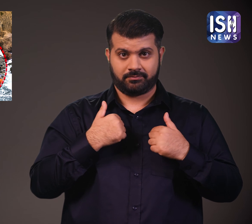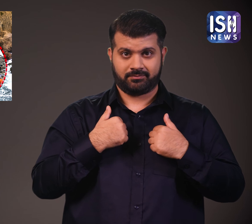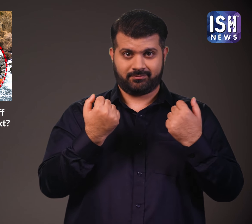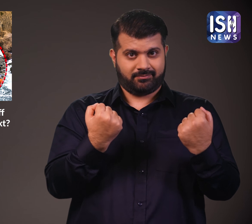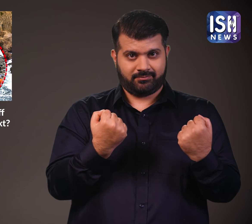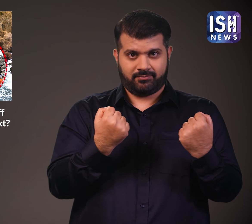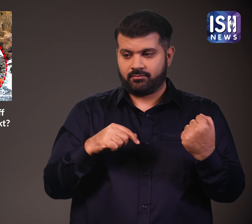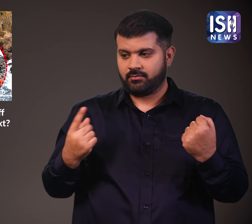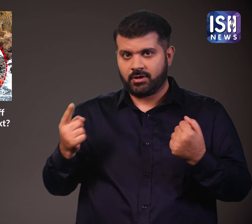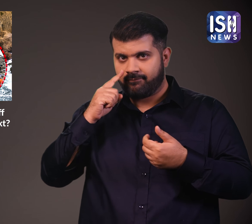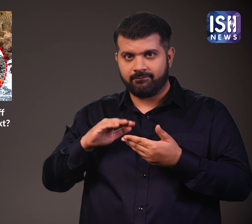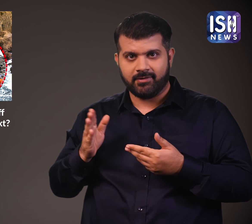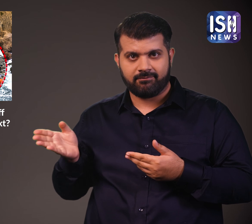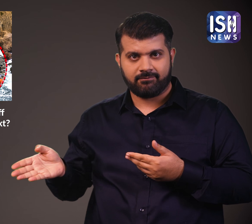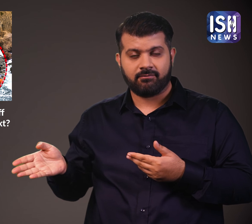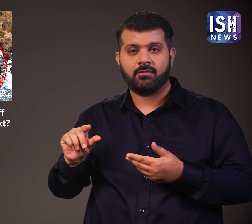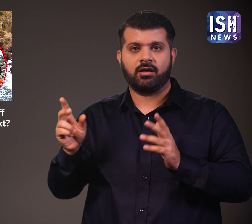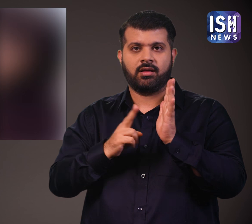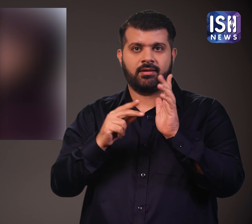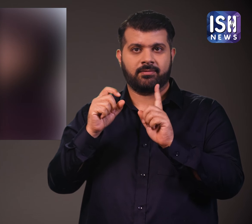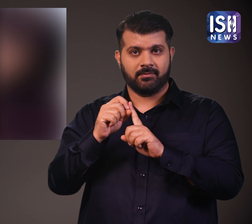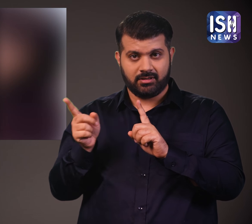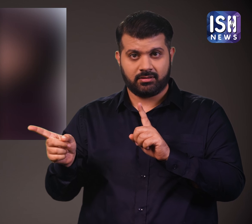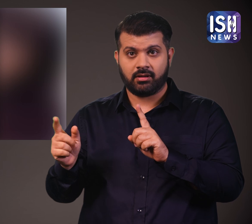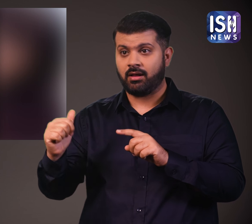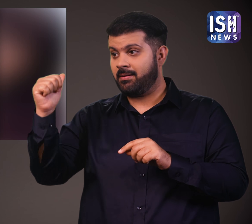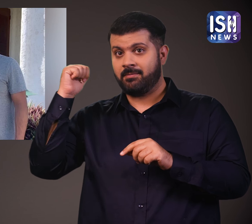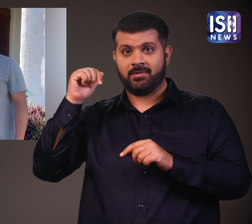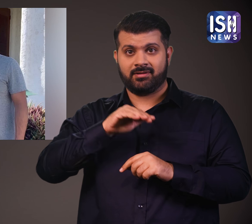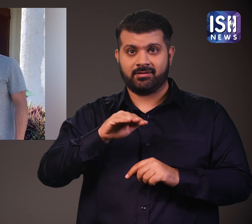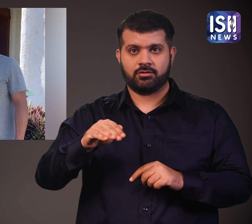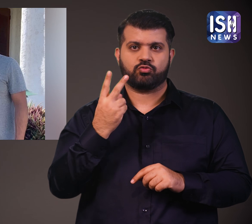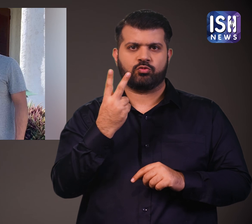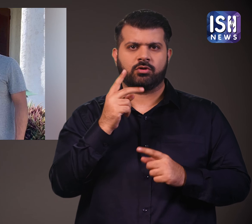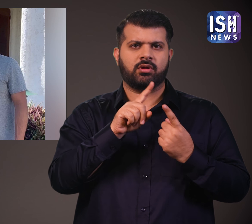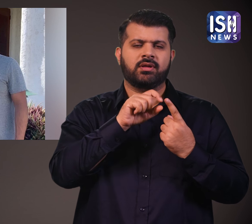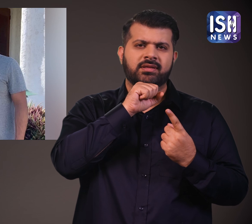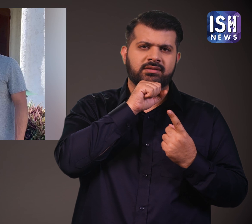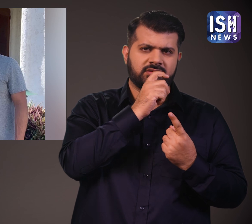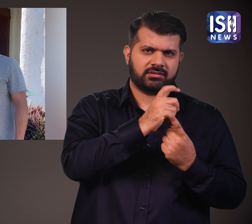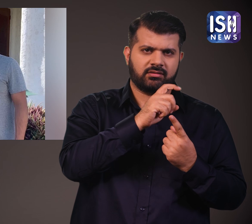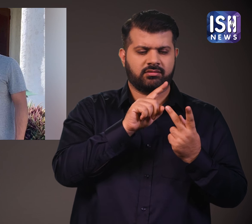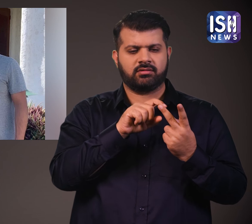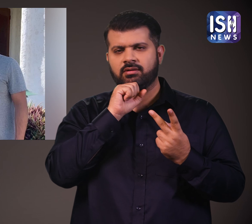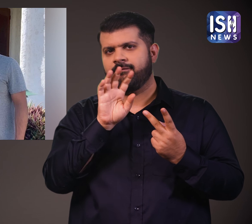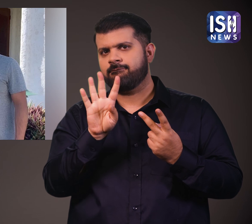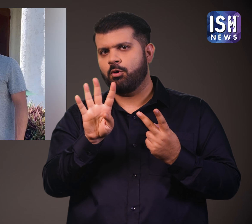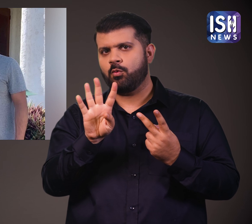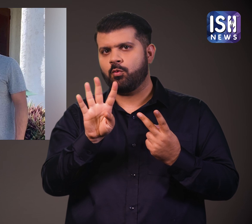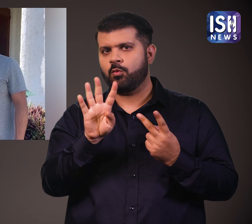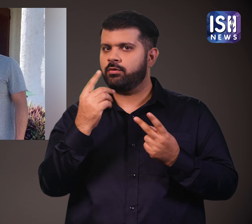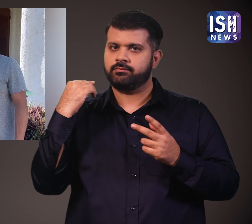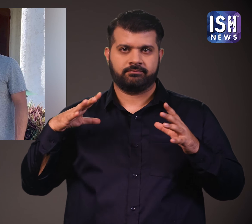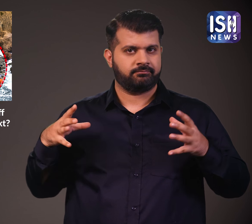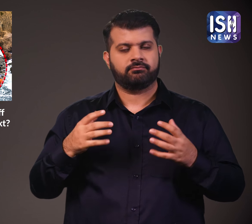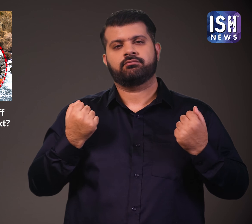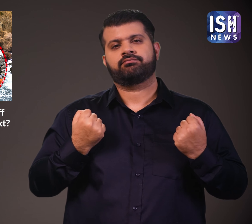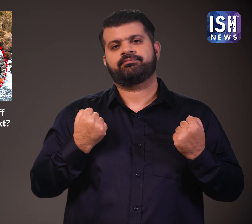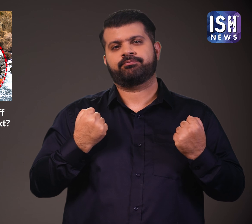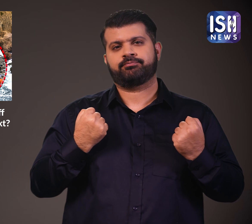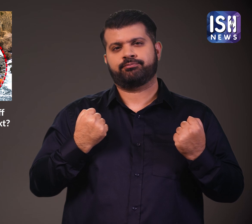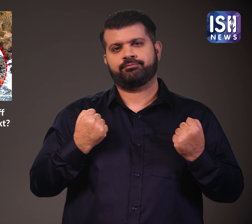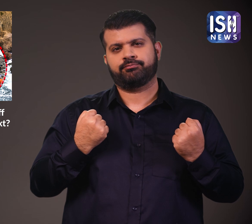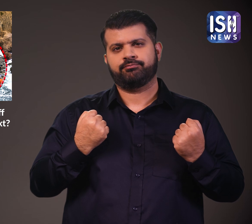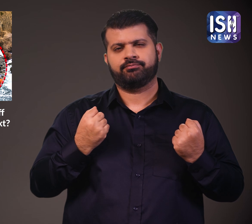His wife, Neha Patel, and their two children, aged 7 and 4, were in the car.